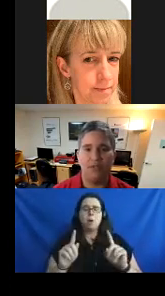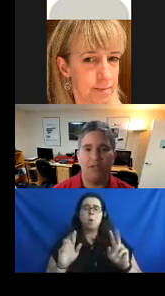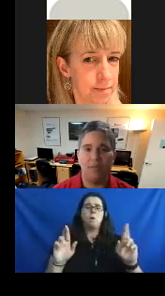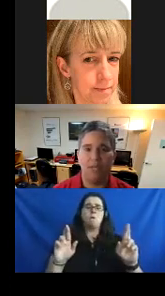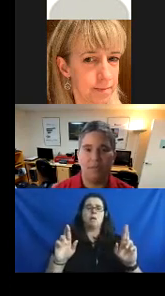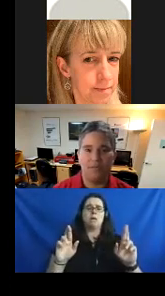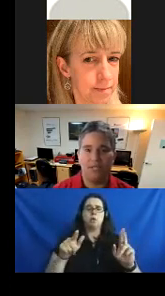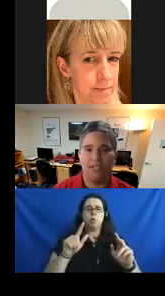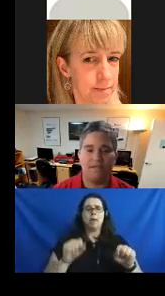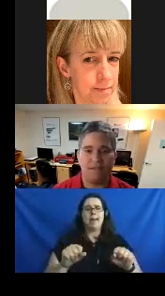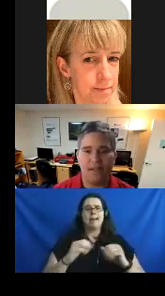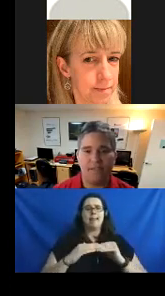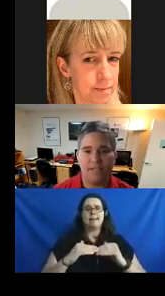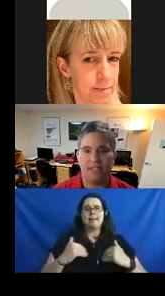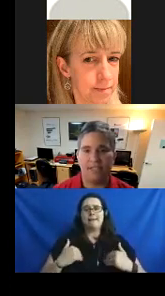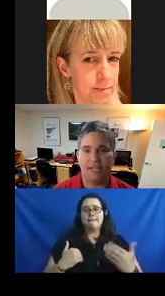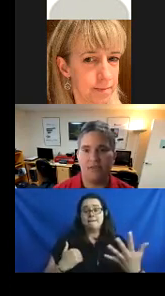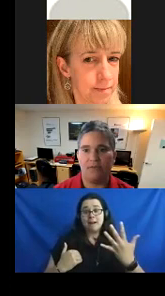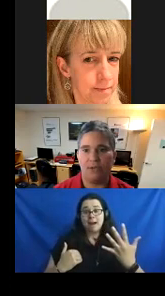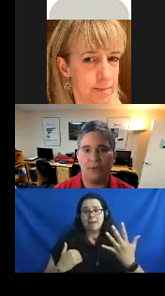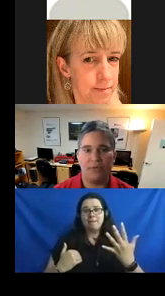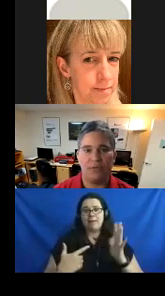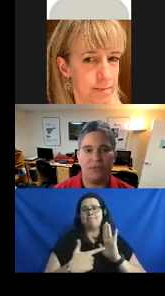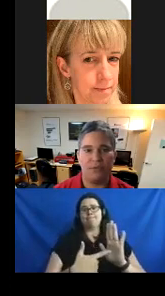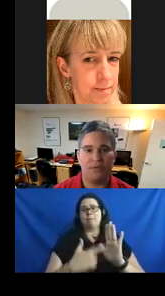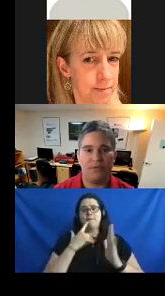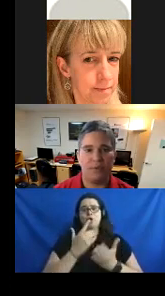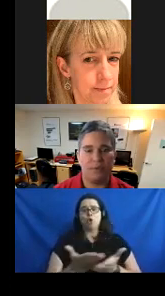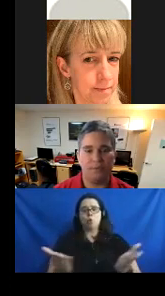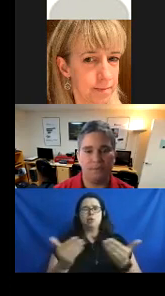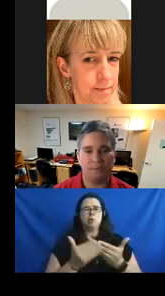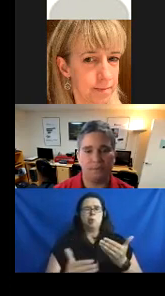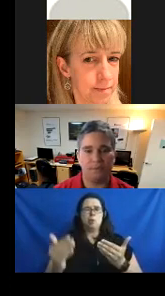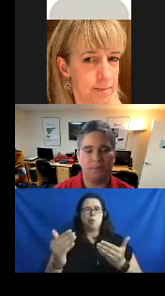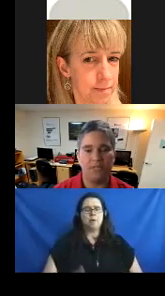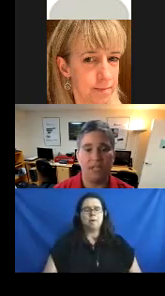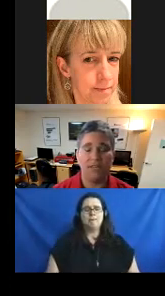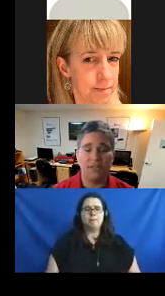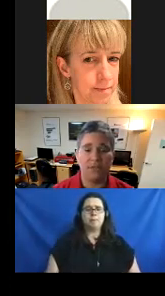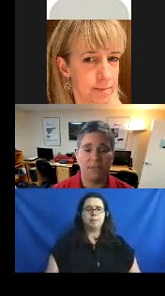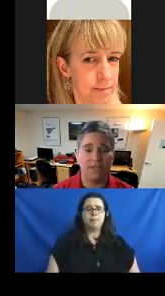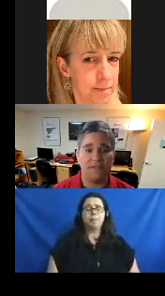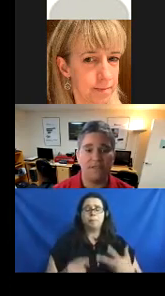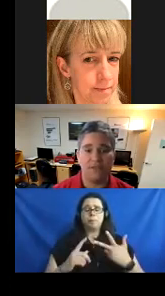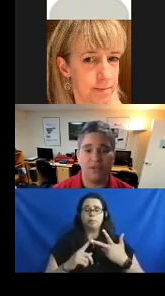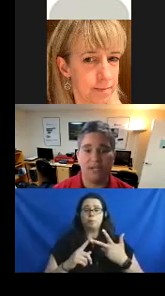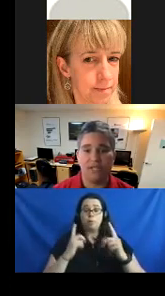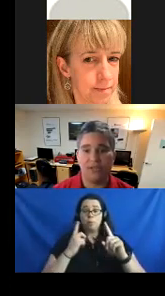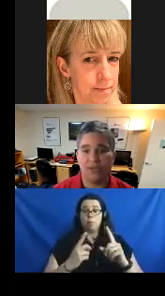WILL BE ABLE TO HAVE AT LEAST FIVE THAT STAND OUT FOR YOU AS YOU MOVE FORWARD. AND THE THIRD OBJECTIVE IS TO RECOMMEND AT LEAST THREE